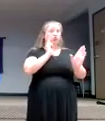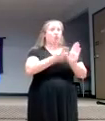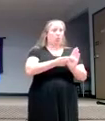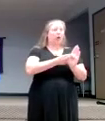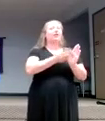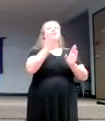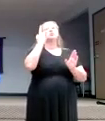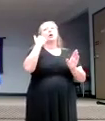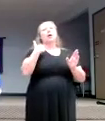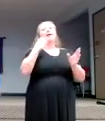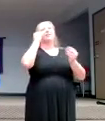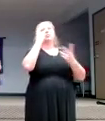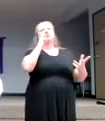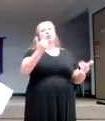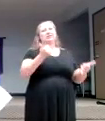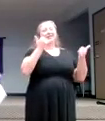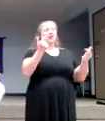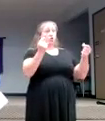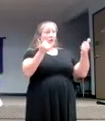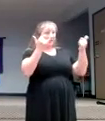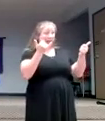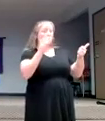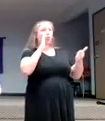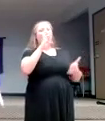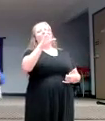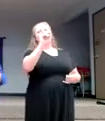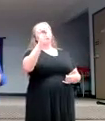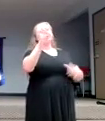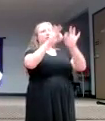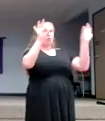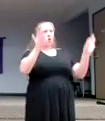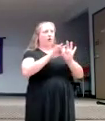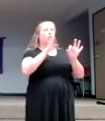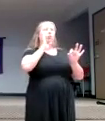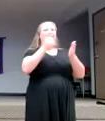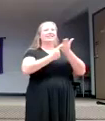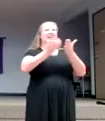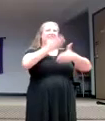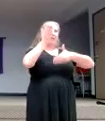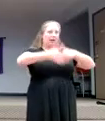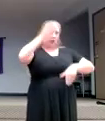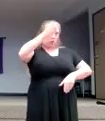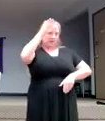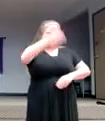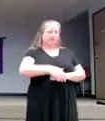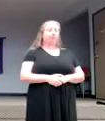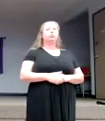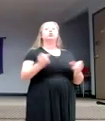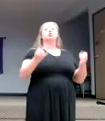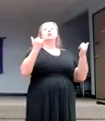the information for today. And all you have to do then is complete that Right of Entry form, which we'll talk about towards the end of the presentation. So now I'm gonna go ahead